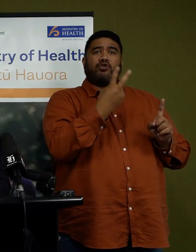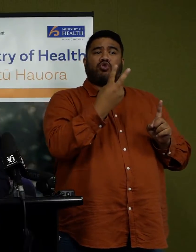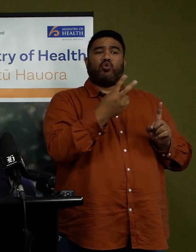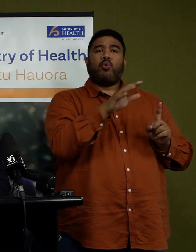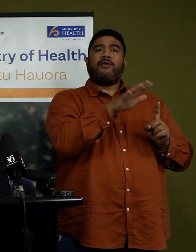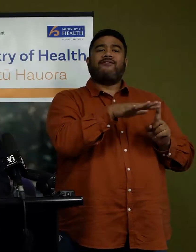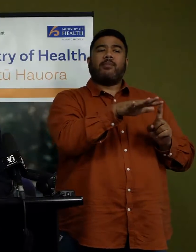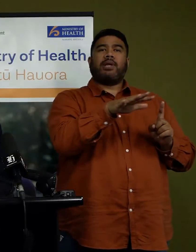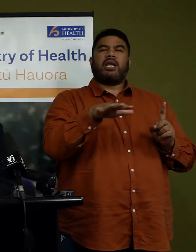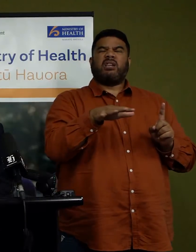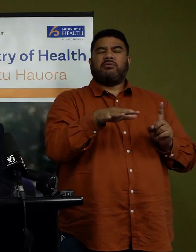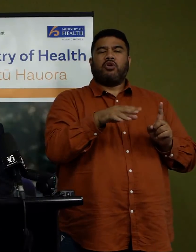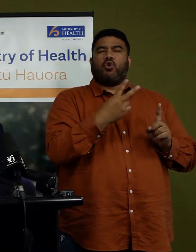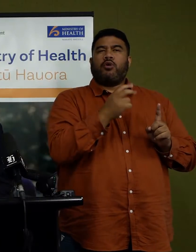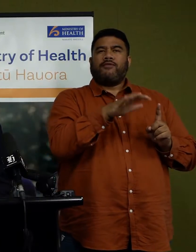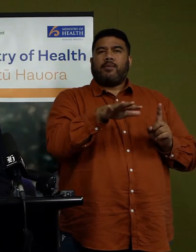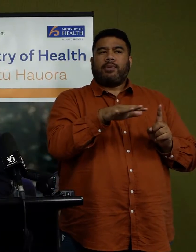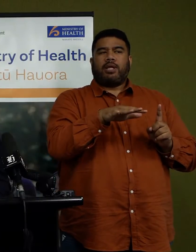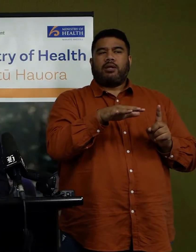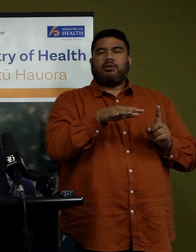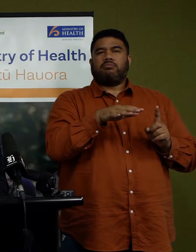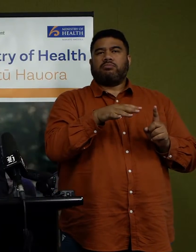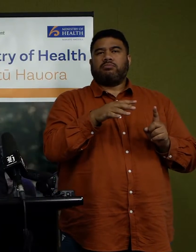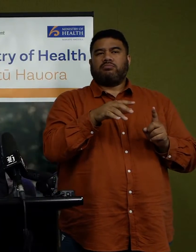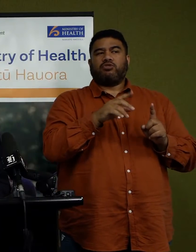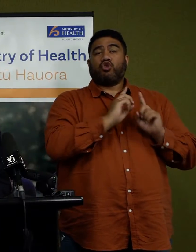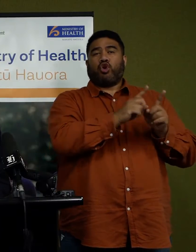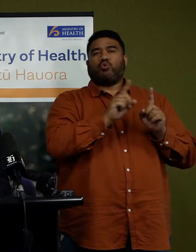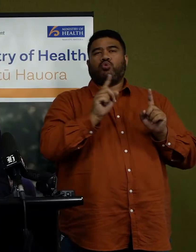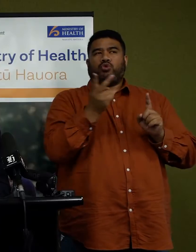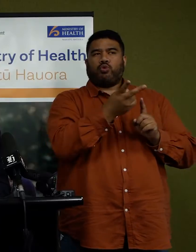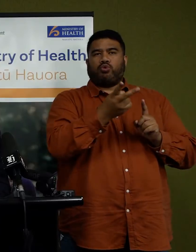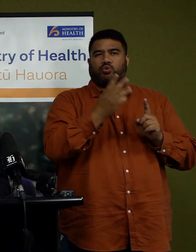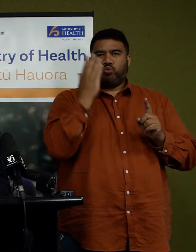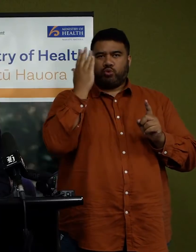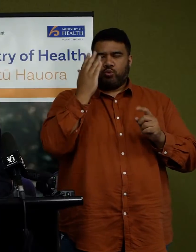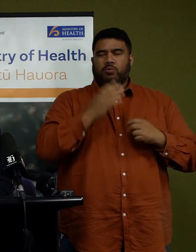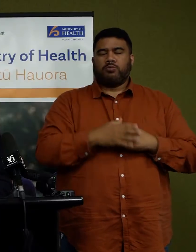After careful consideration, and in discussion with the family and the schools, we